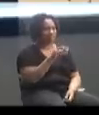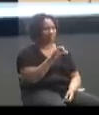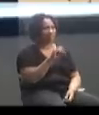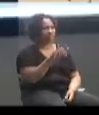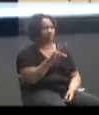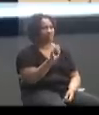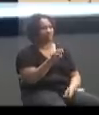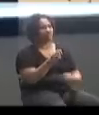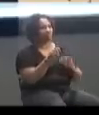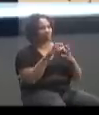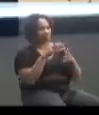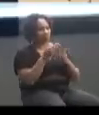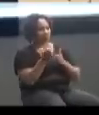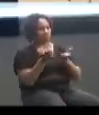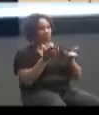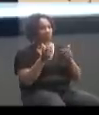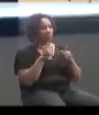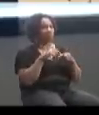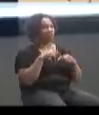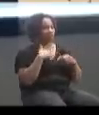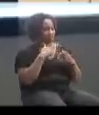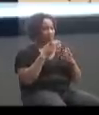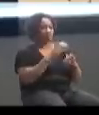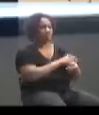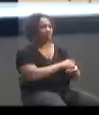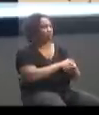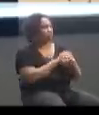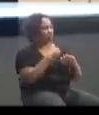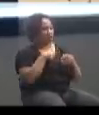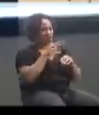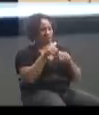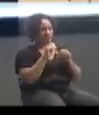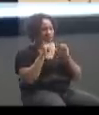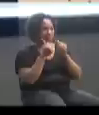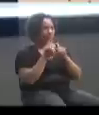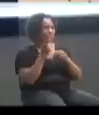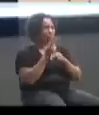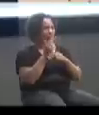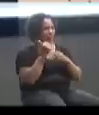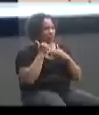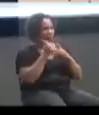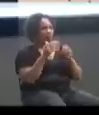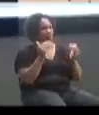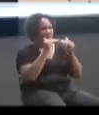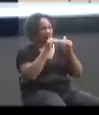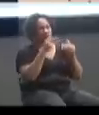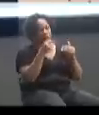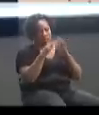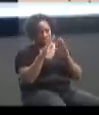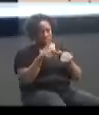THIS BPA IS A POWERFUL PROCUREMENT TOOL THAT AGENCIES CAN USE TO MEET THEIR GREENHOUSE GAS, WATER CONSERVATION AND